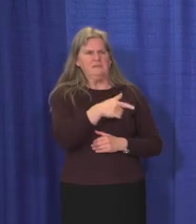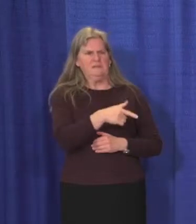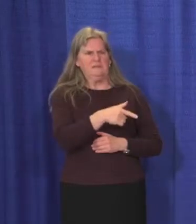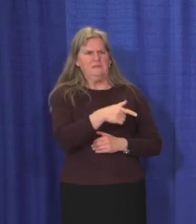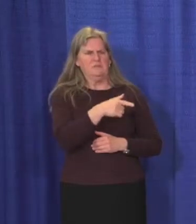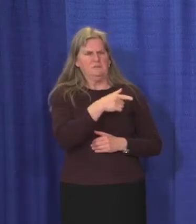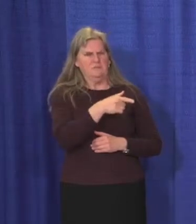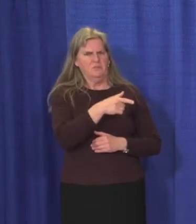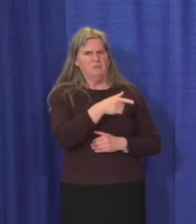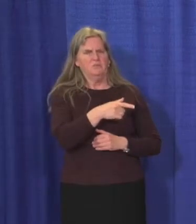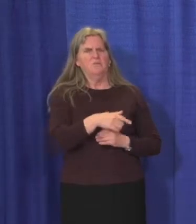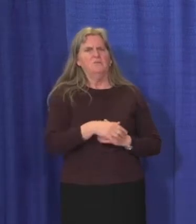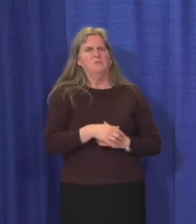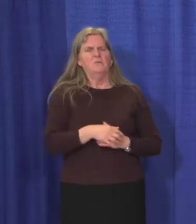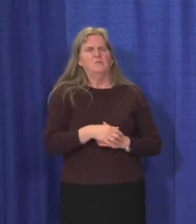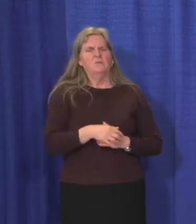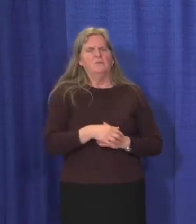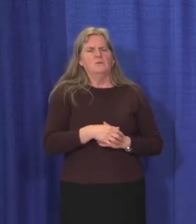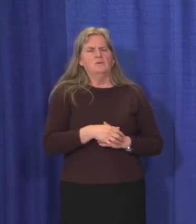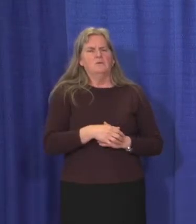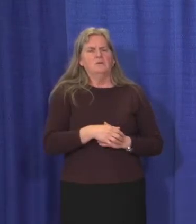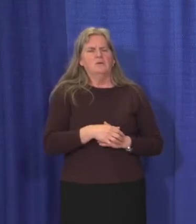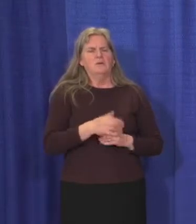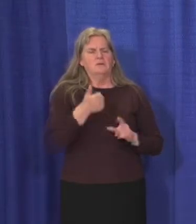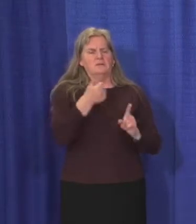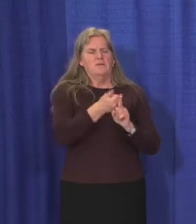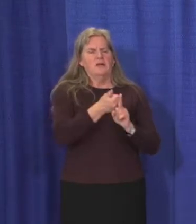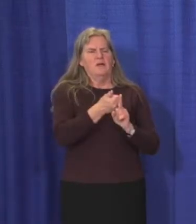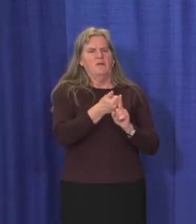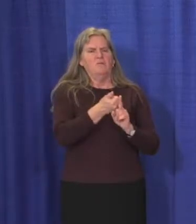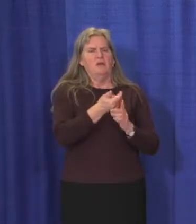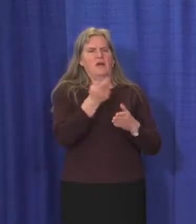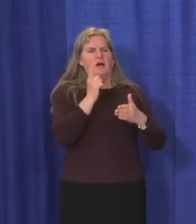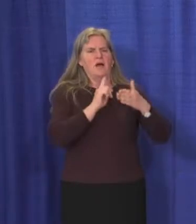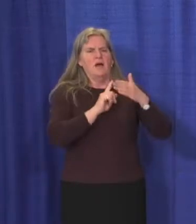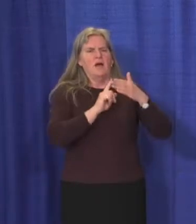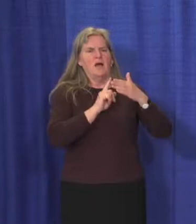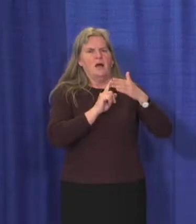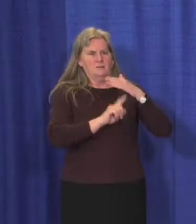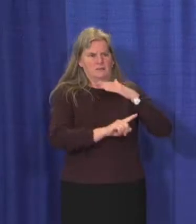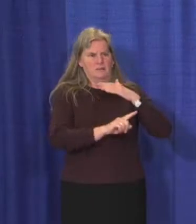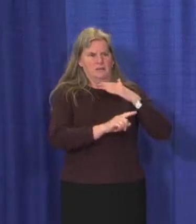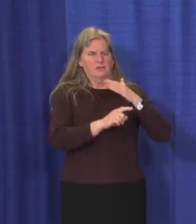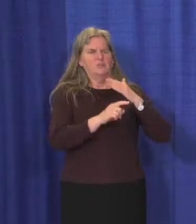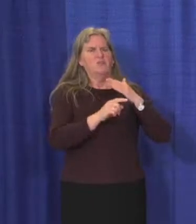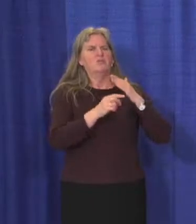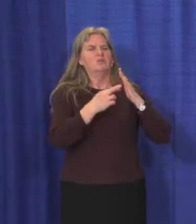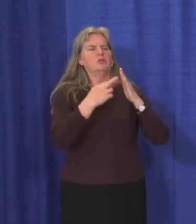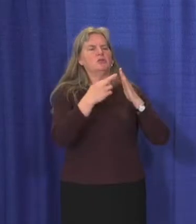The primary benefit for the changing quarantine rules is Yukoners and its be determined